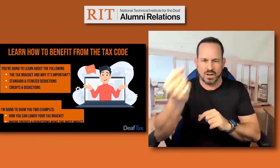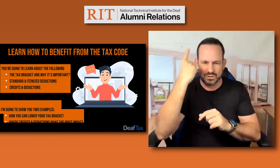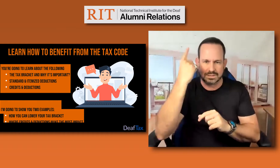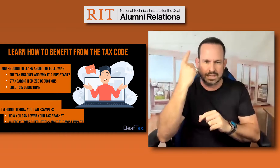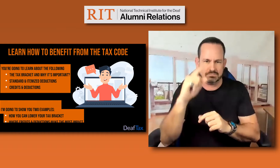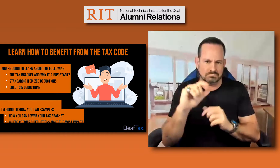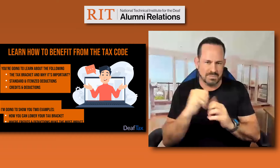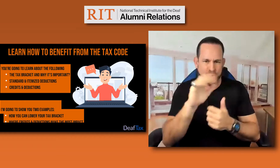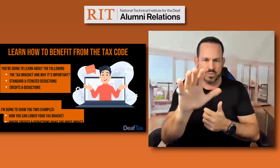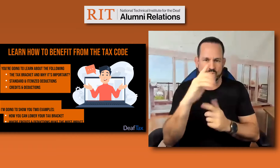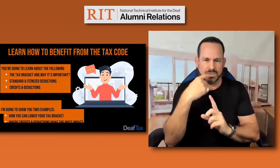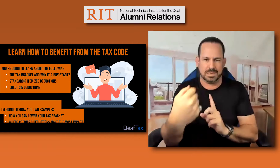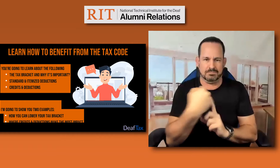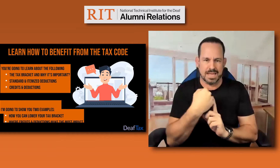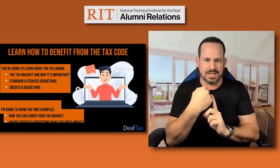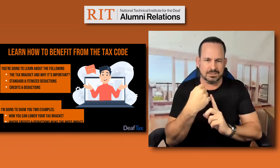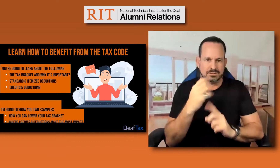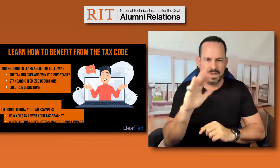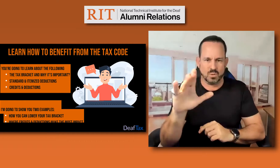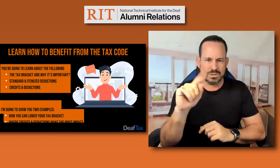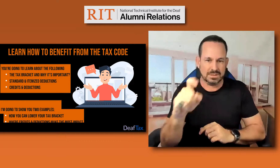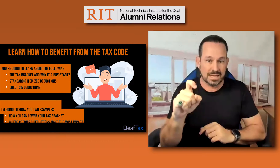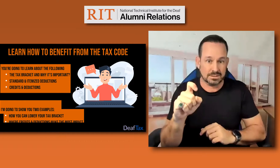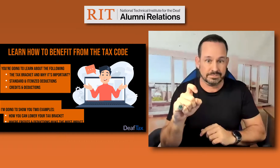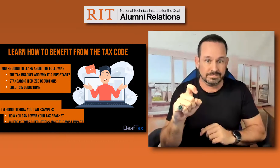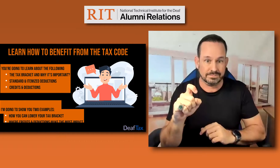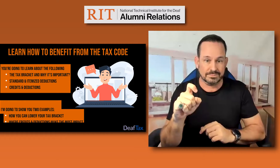to understanding how your taxes work